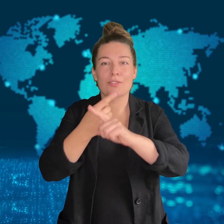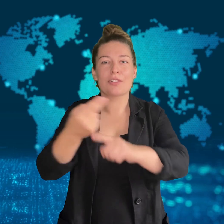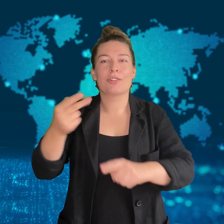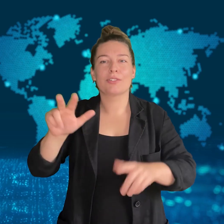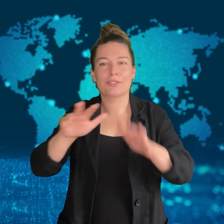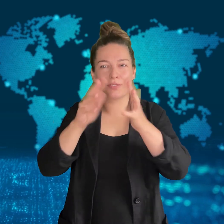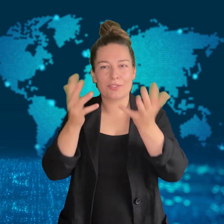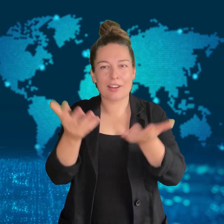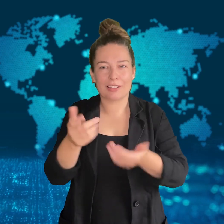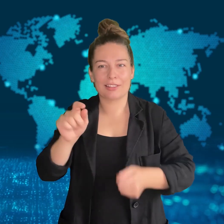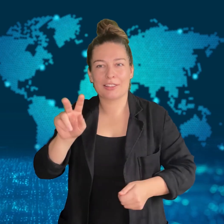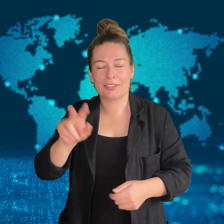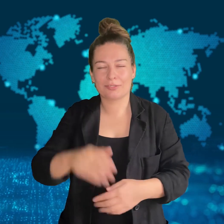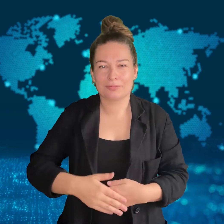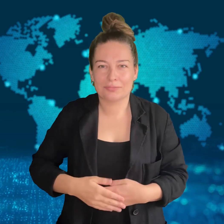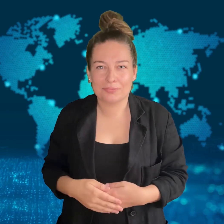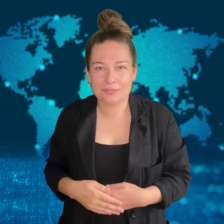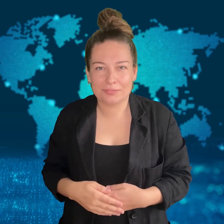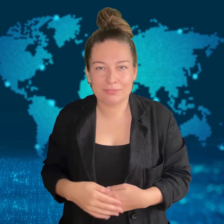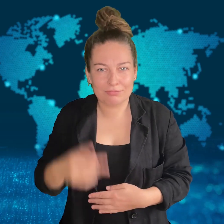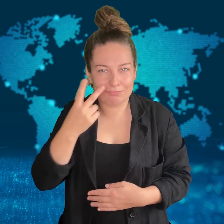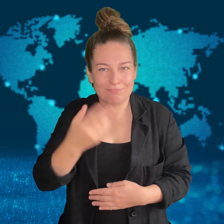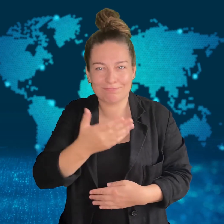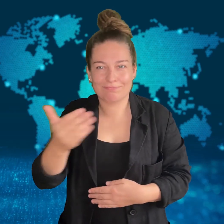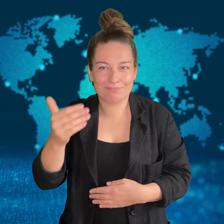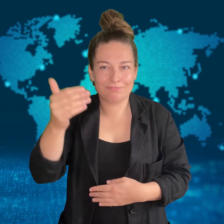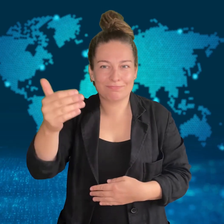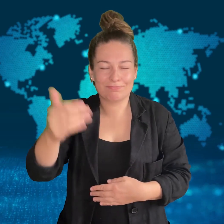get new video updates! See you next time!